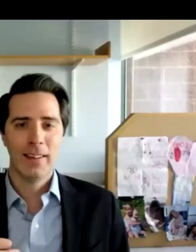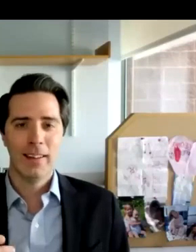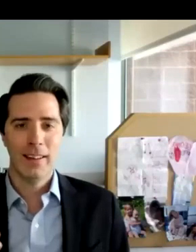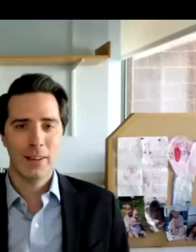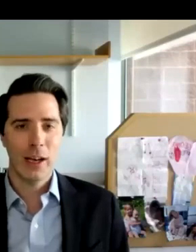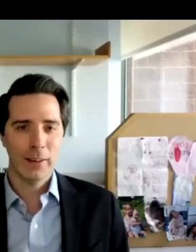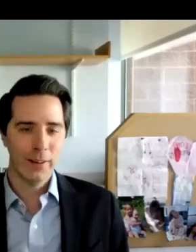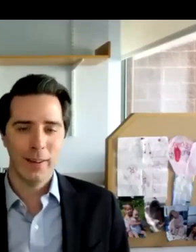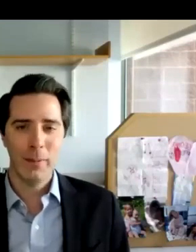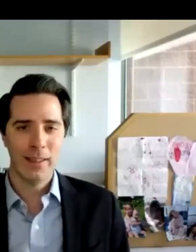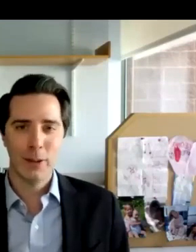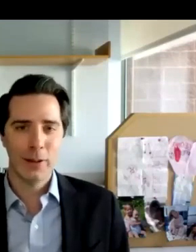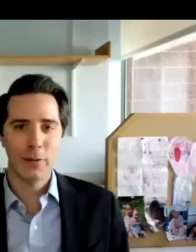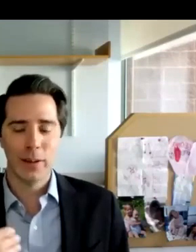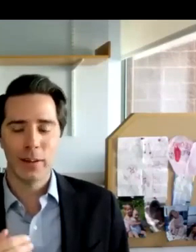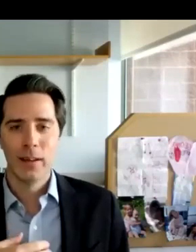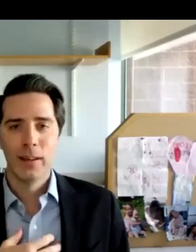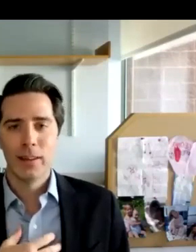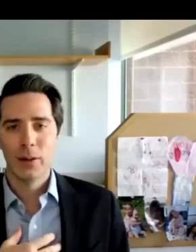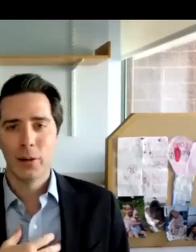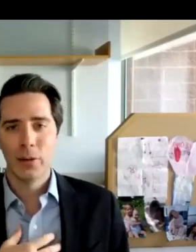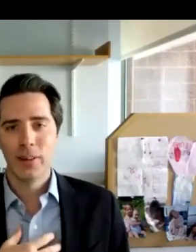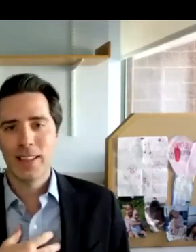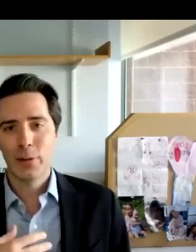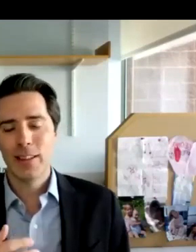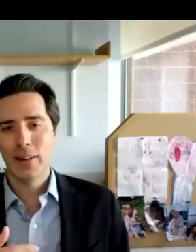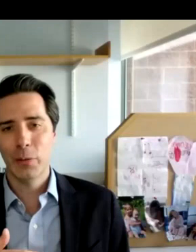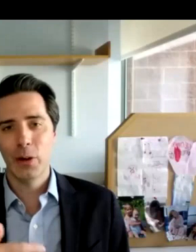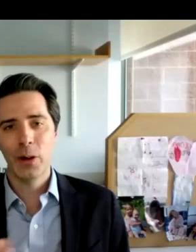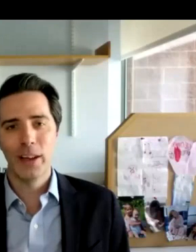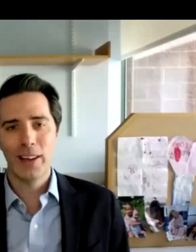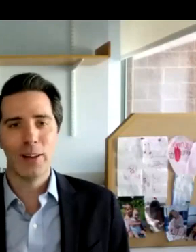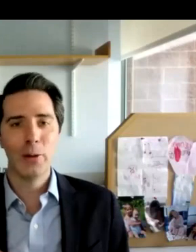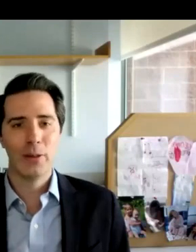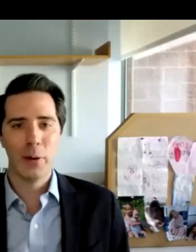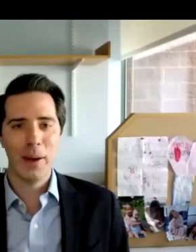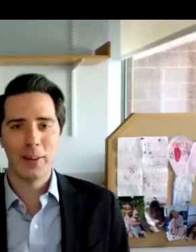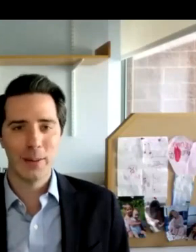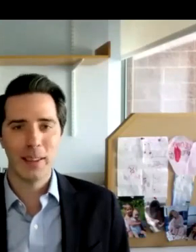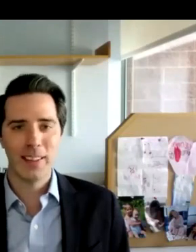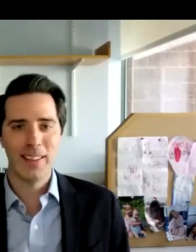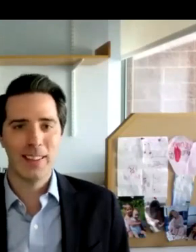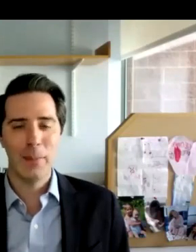the child and makes the child different so that's the reason that we're all not